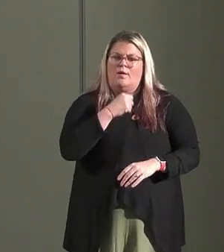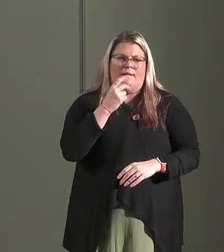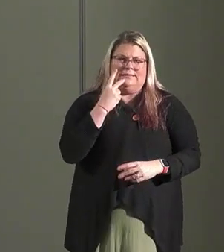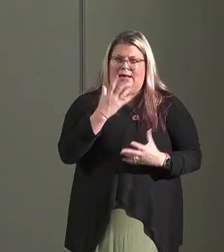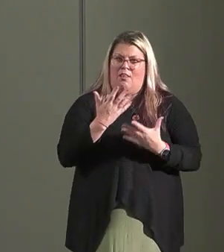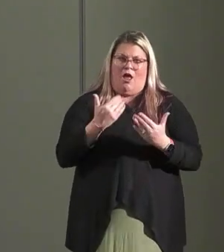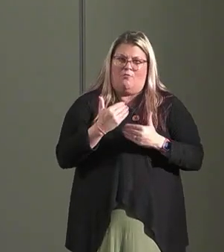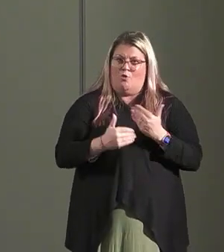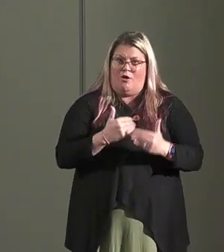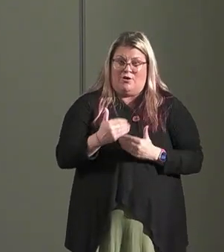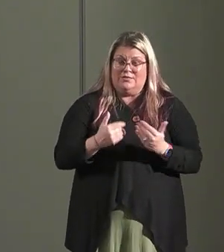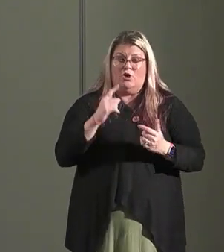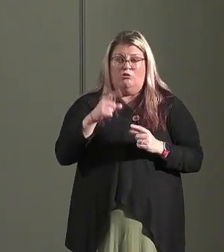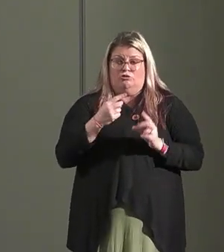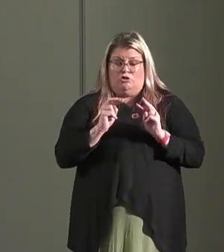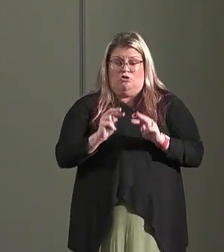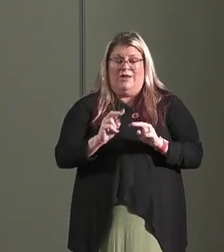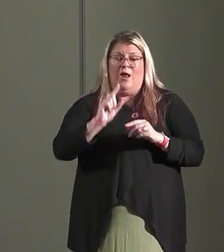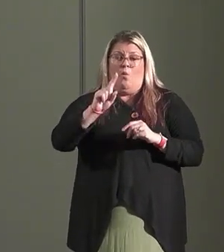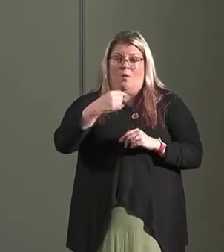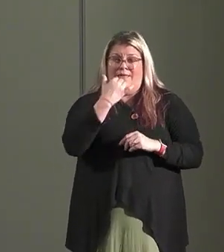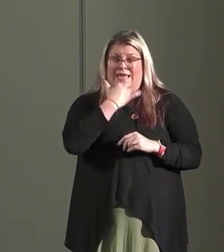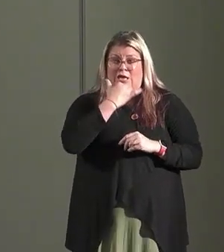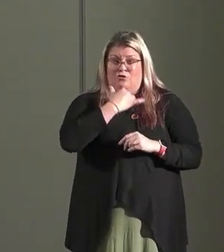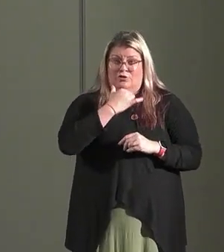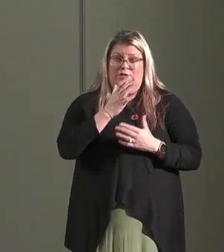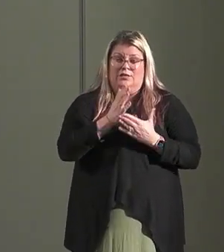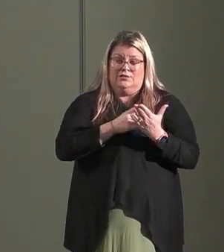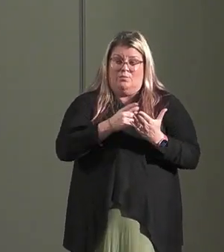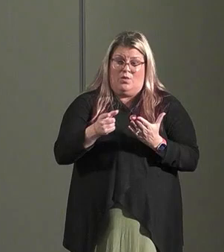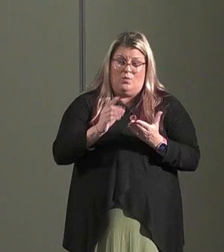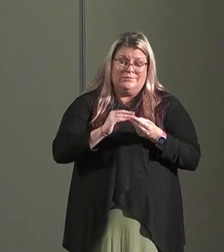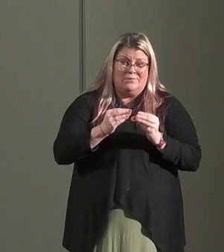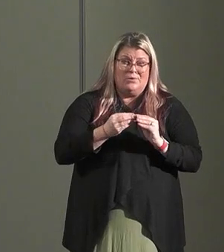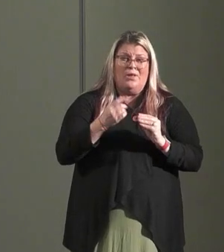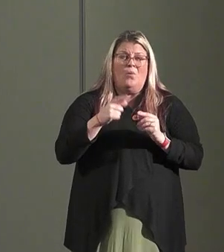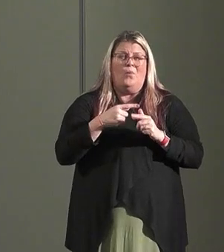Just looking at just errors and some high-level numbers we could get into depth where there